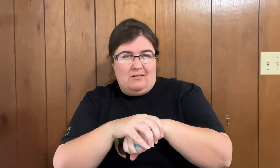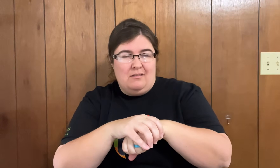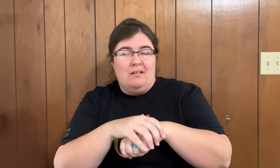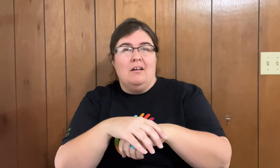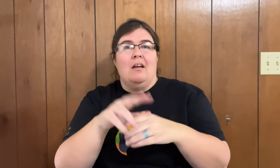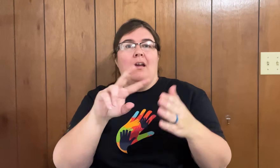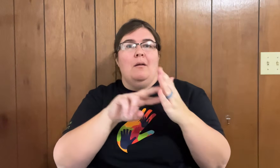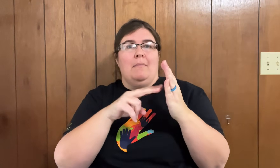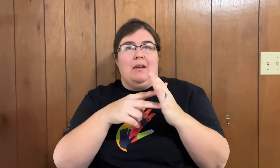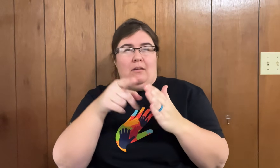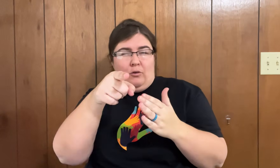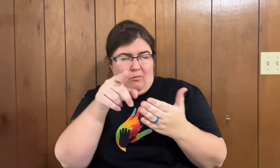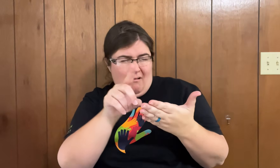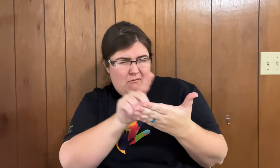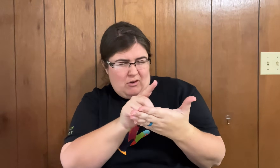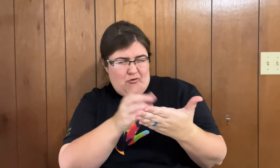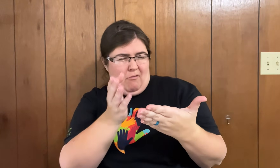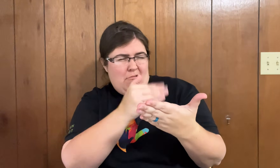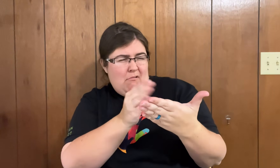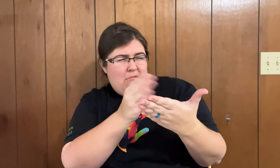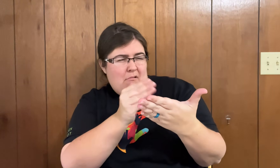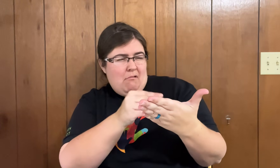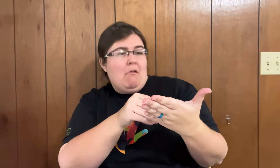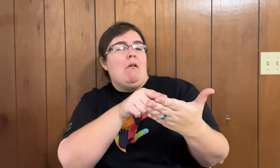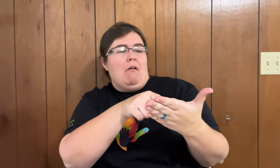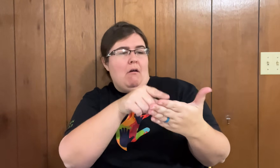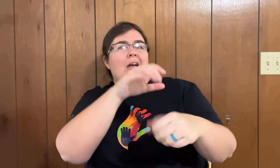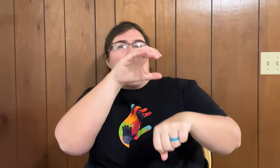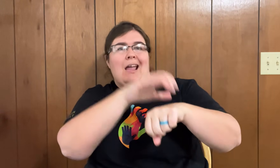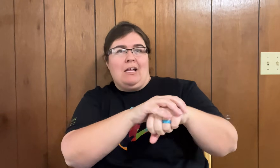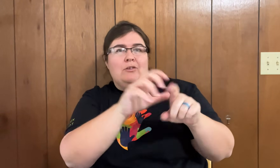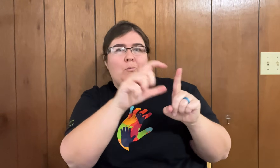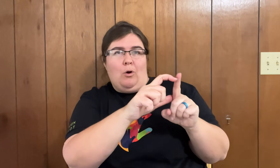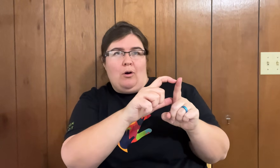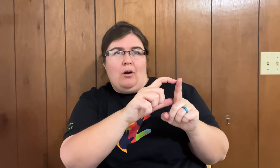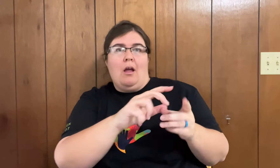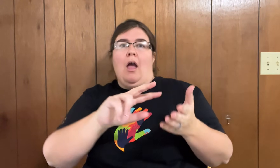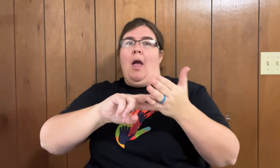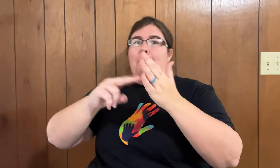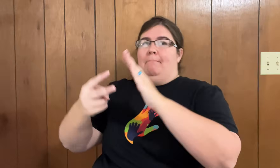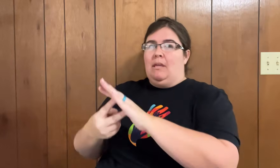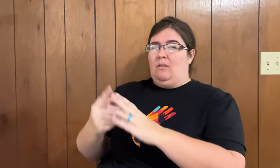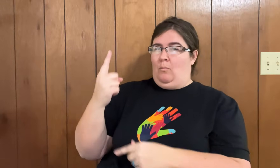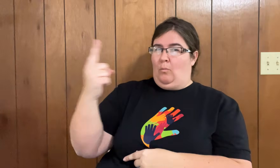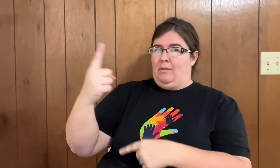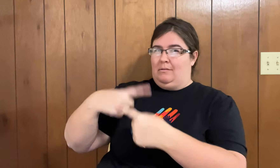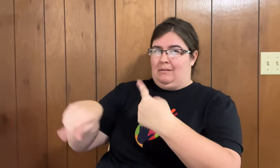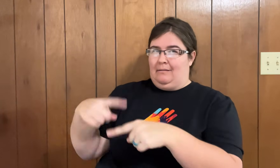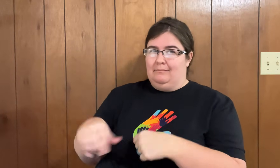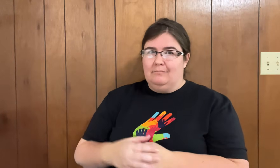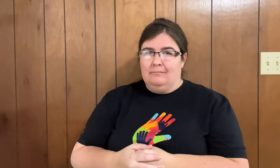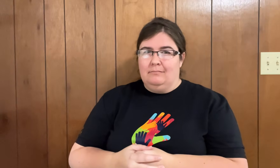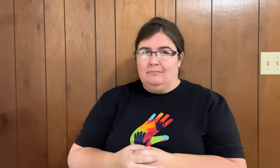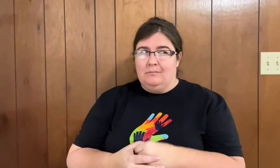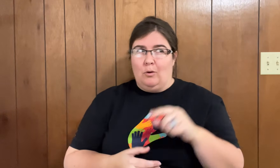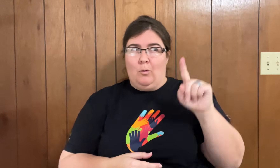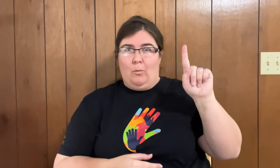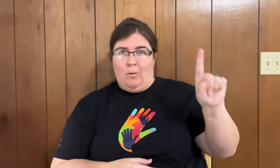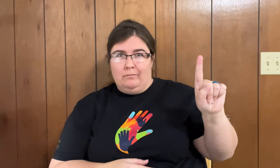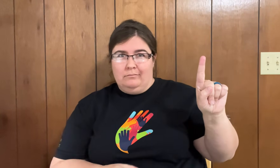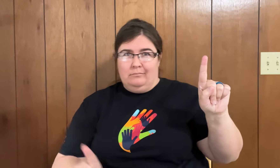English. You look up a word in English and then it gives one sign as it's "translation"